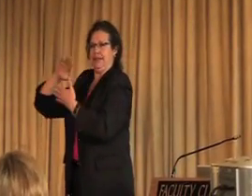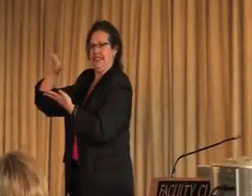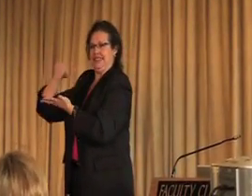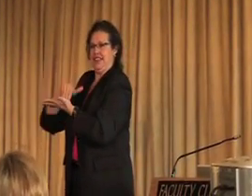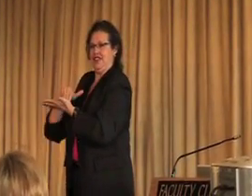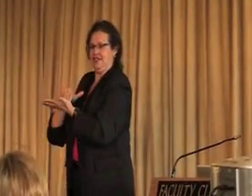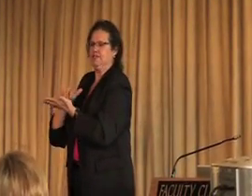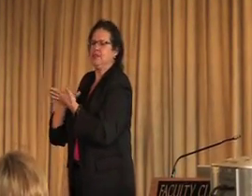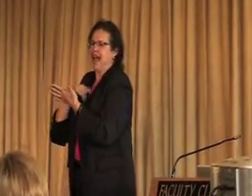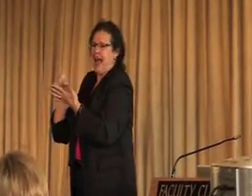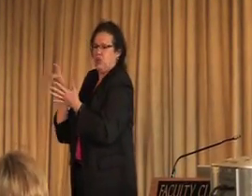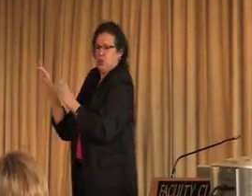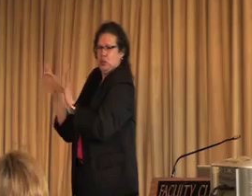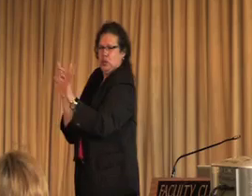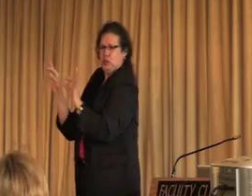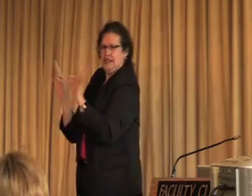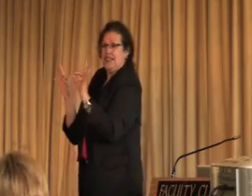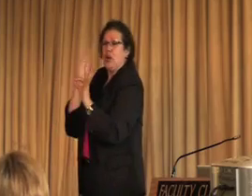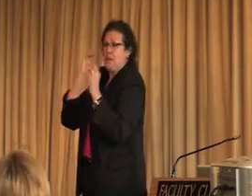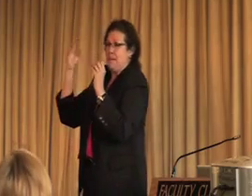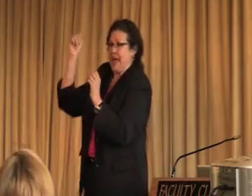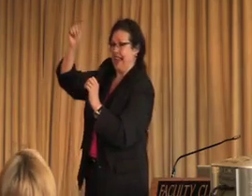And these pictures are from the early stages of the development of WCCSD. I have many of